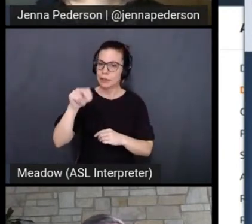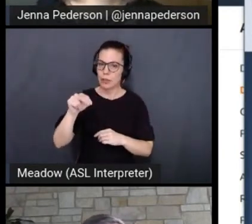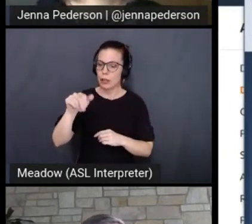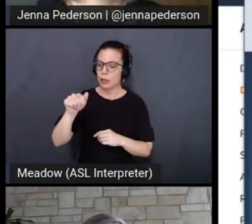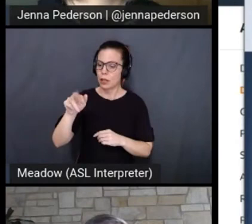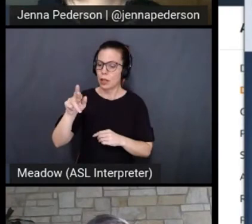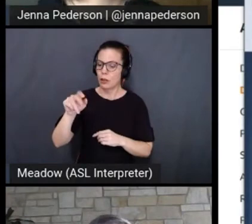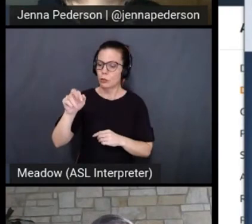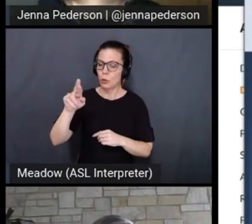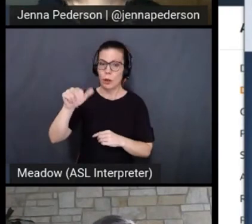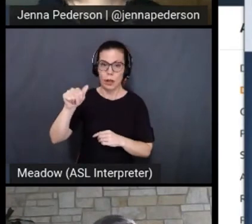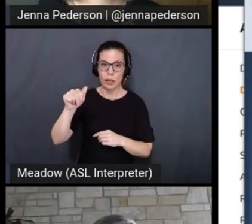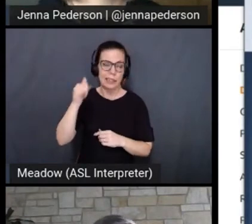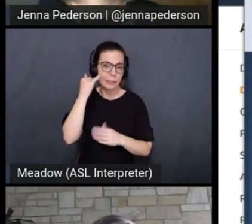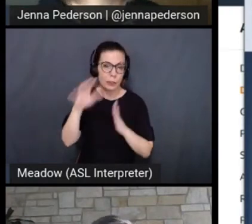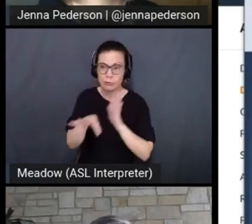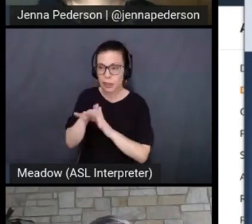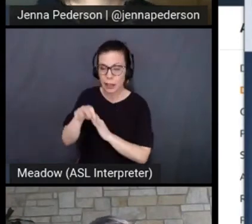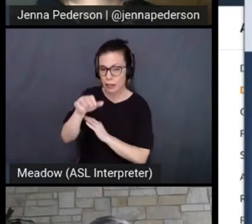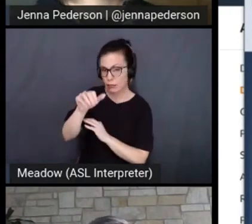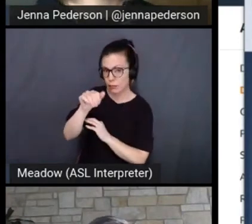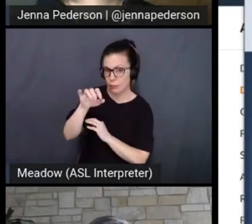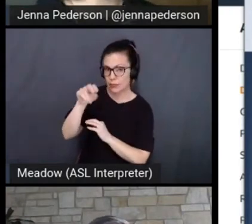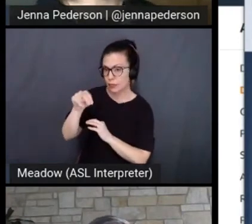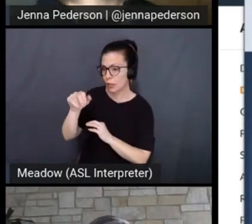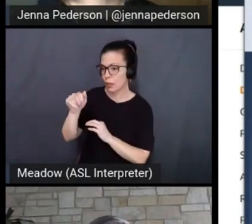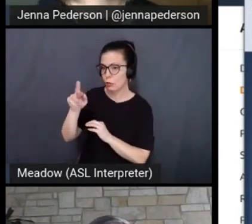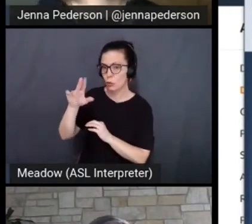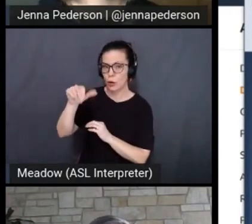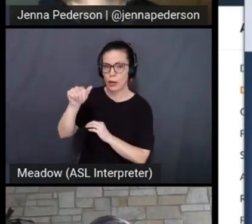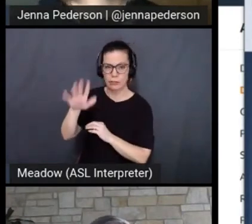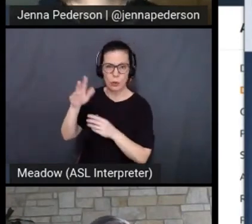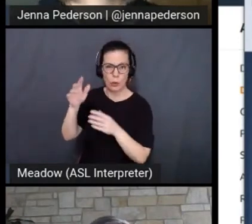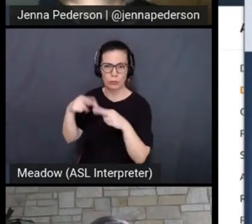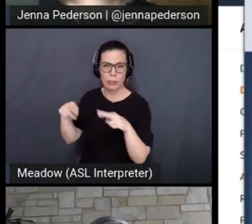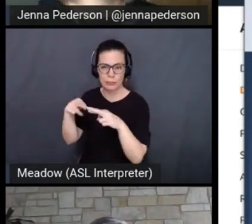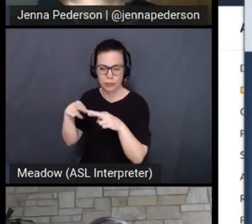anywhere you can find Amazon Aurora in terms of regions, Babelfish is there too, yeah.